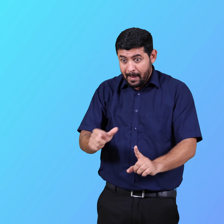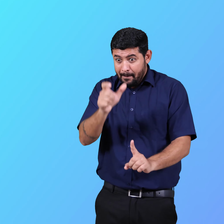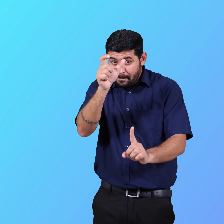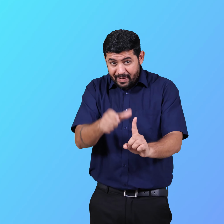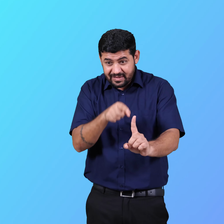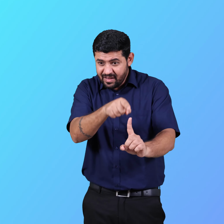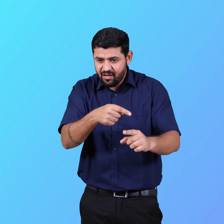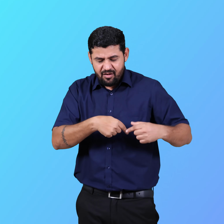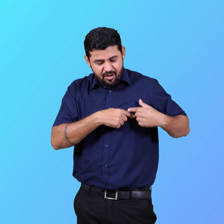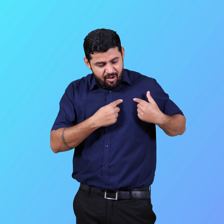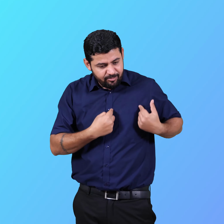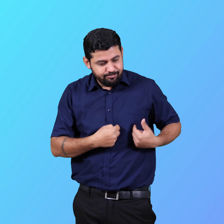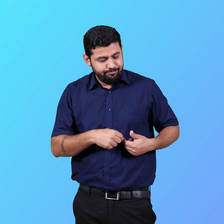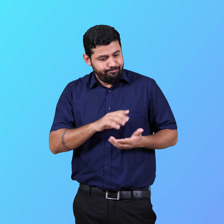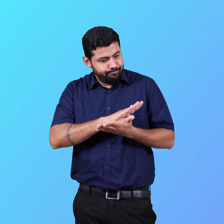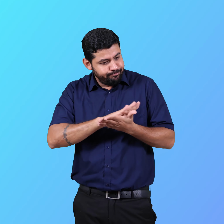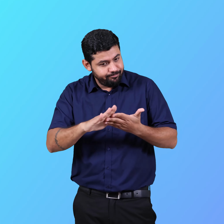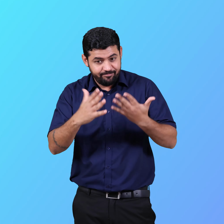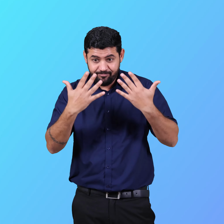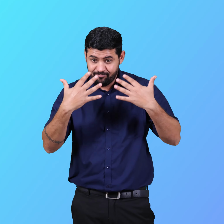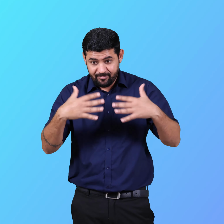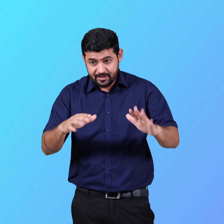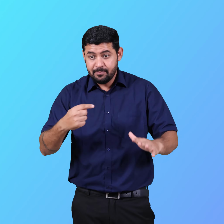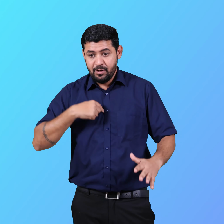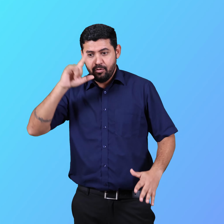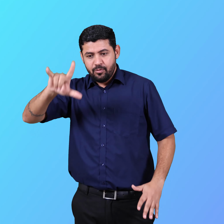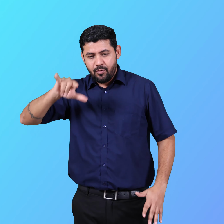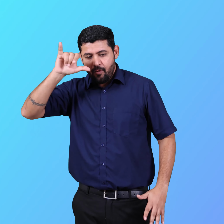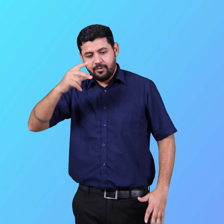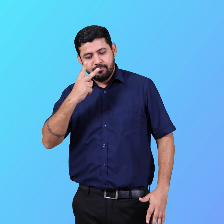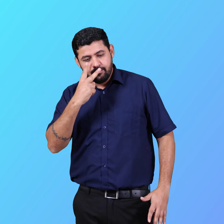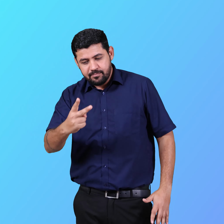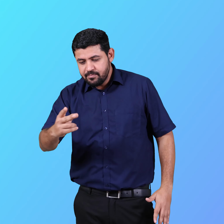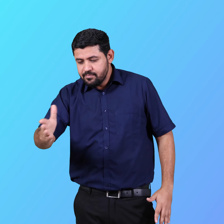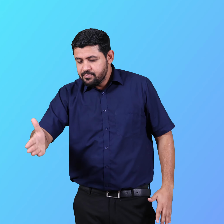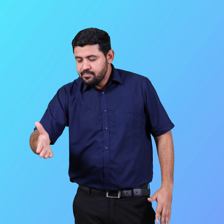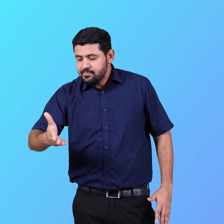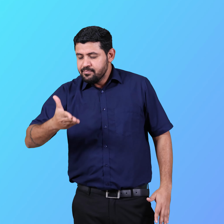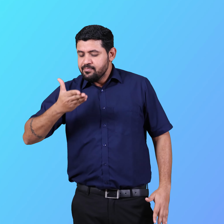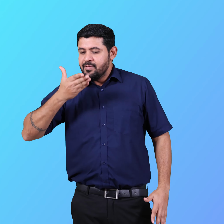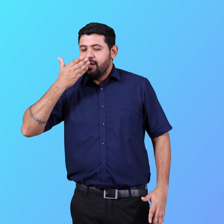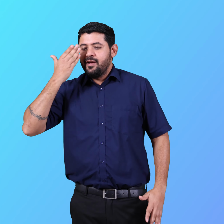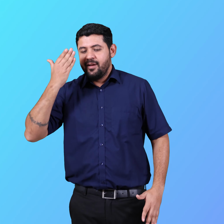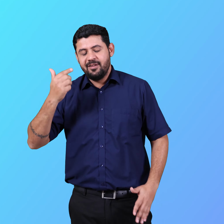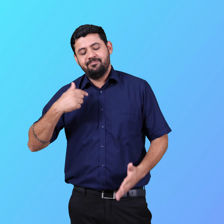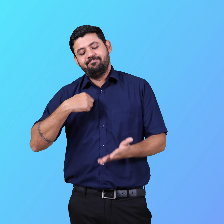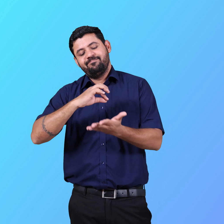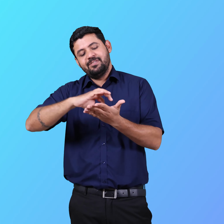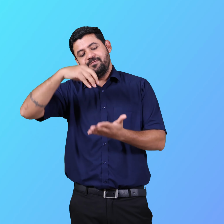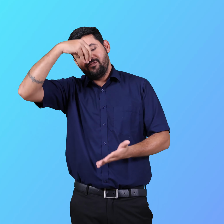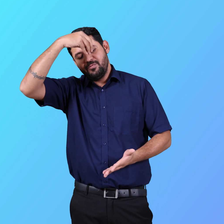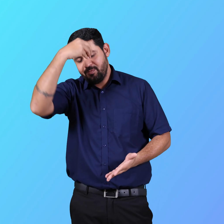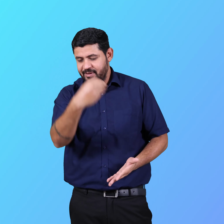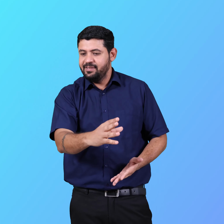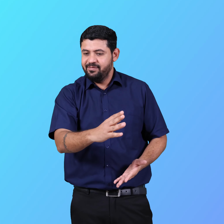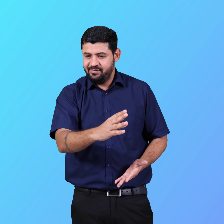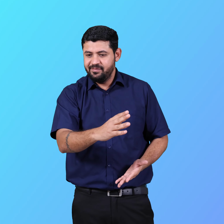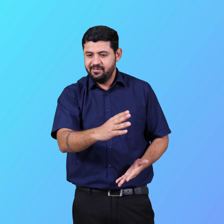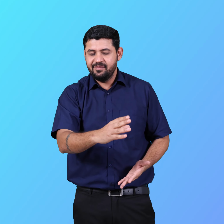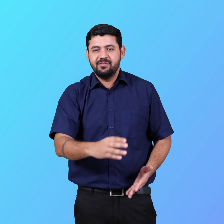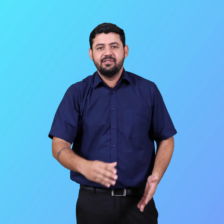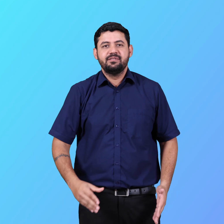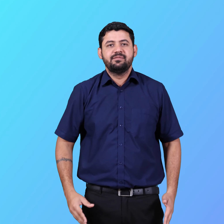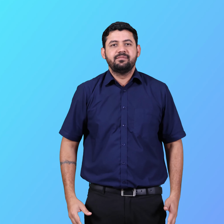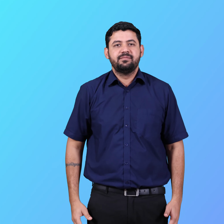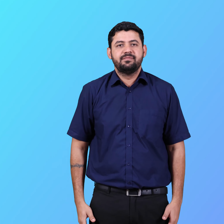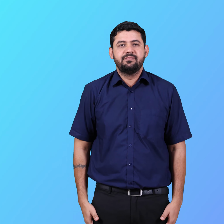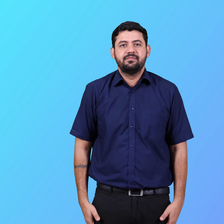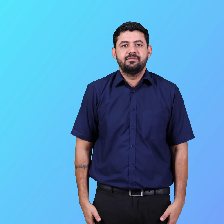as a sweet smell to the LORD. The priest will do this to make you pure, and God will forgive you.